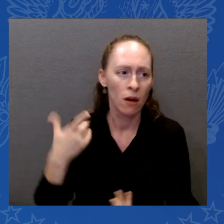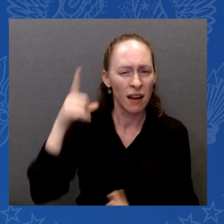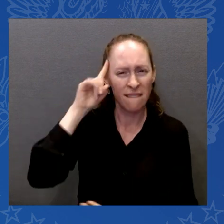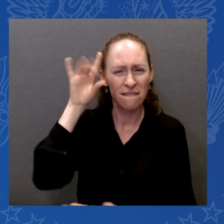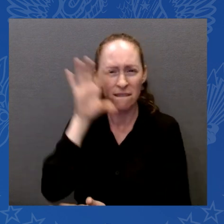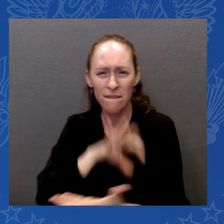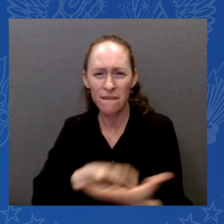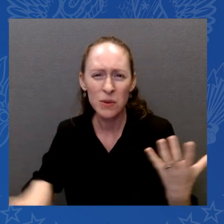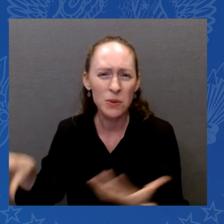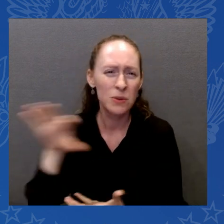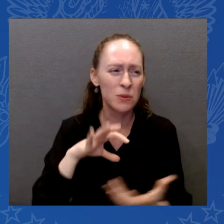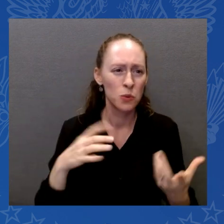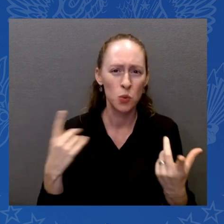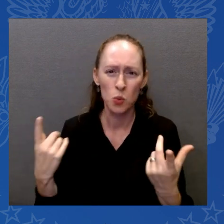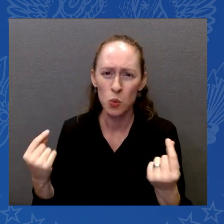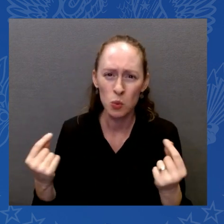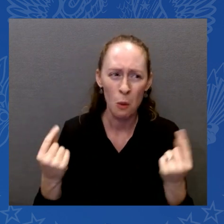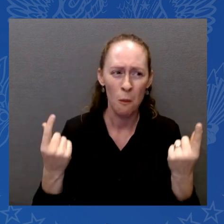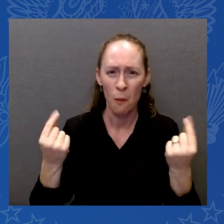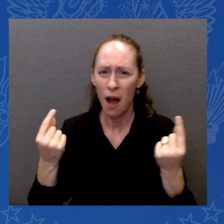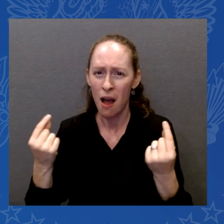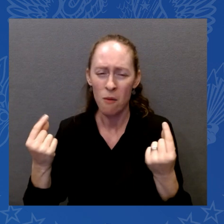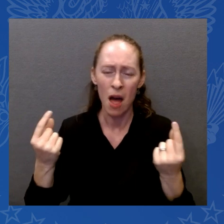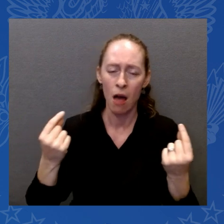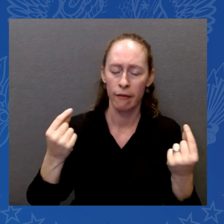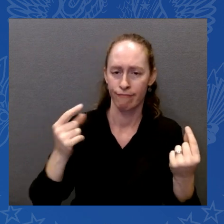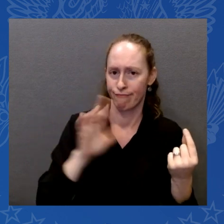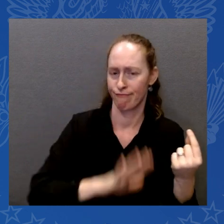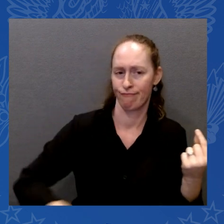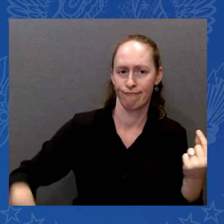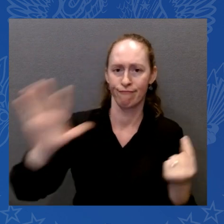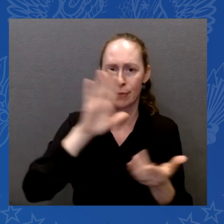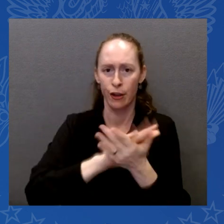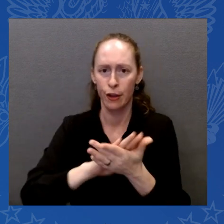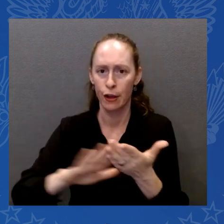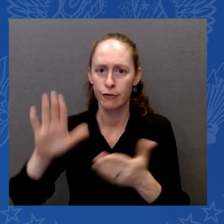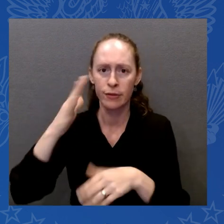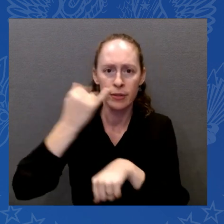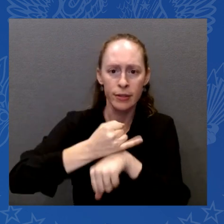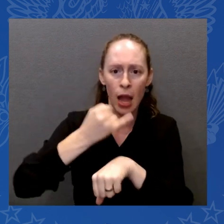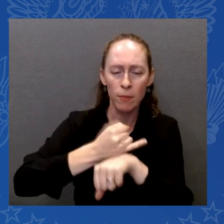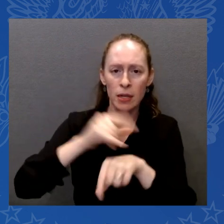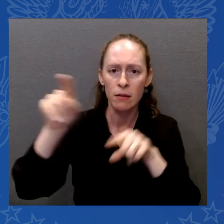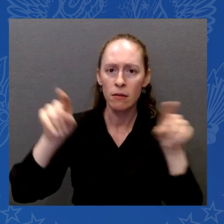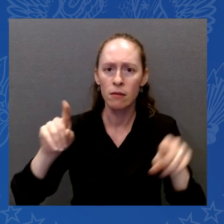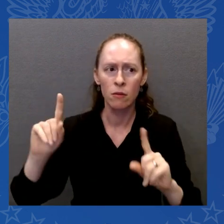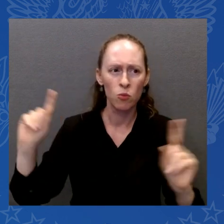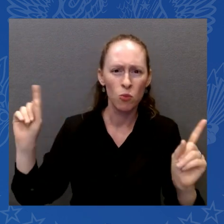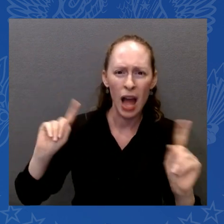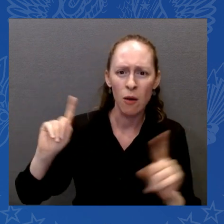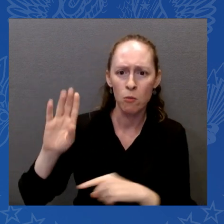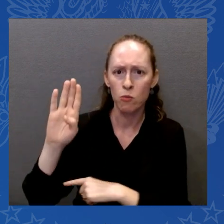including about access to birth control, will have on students. I think about the one in four women